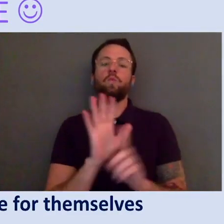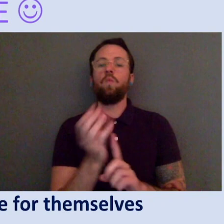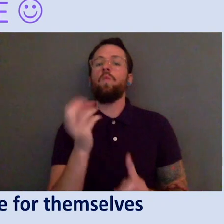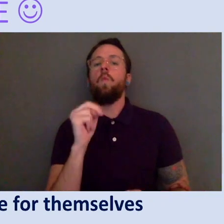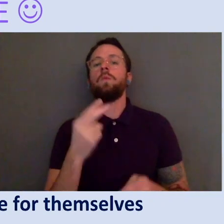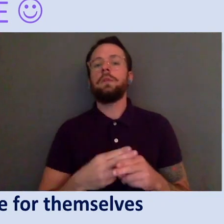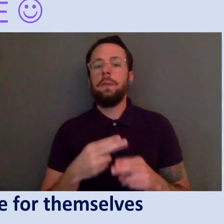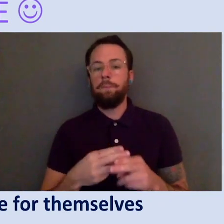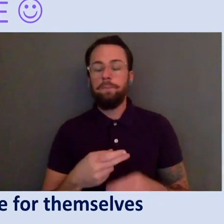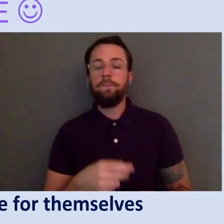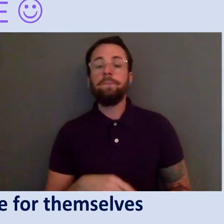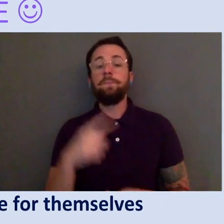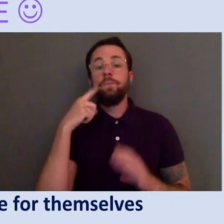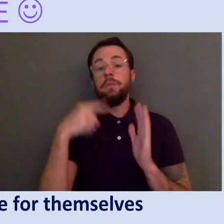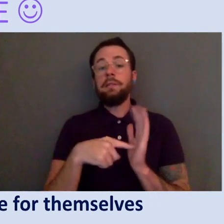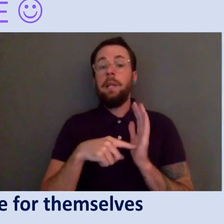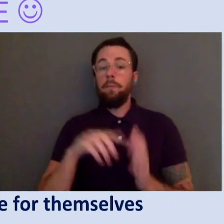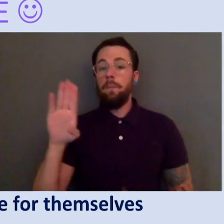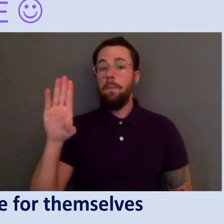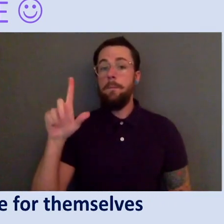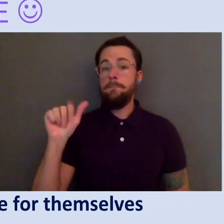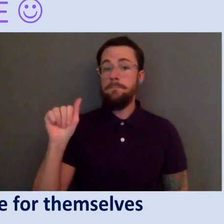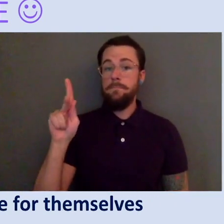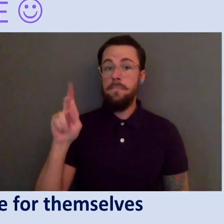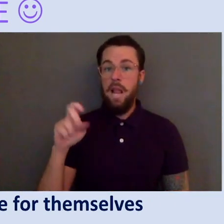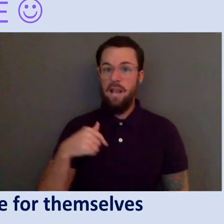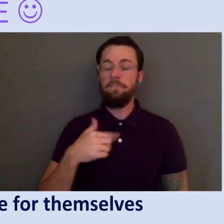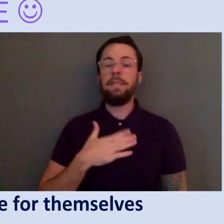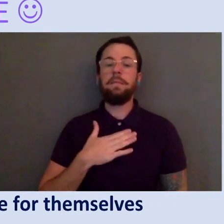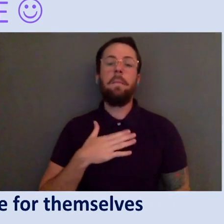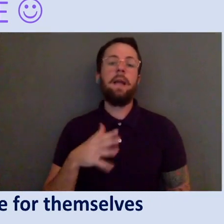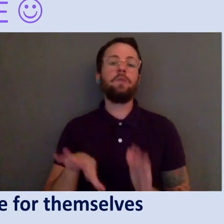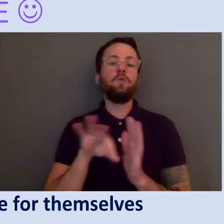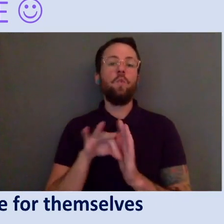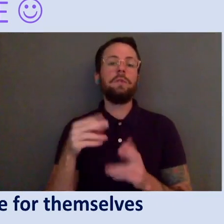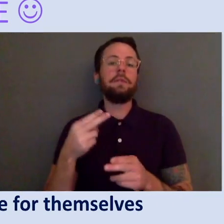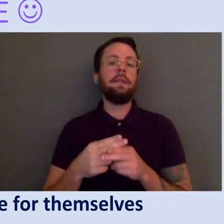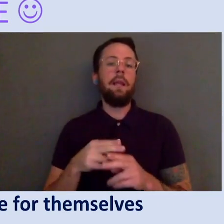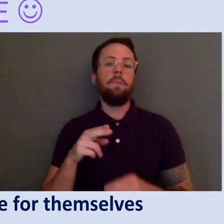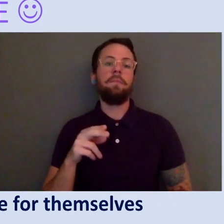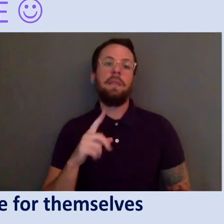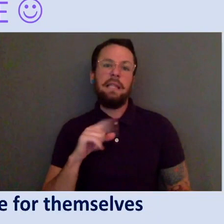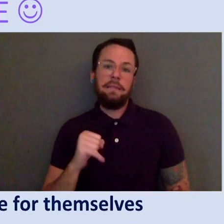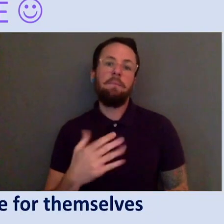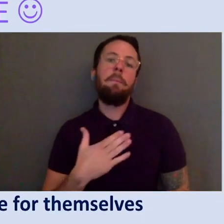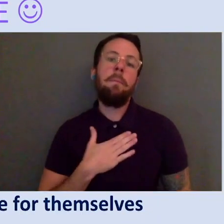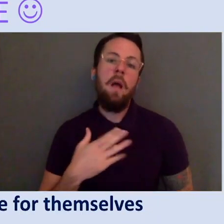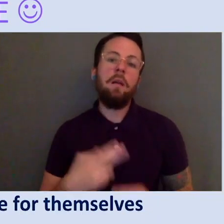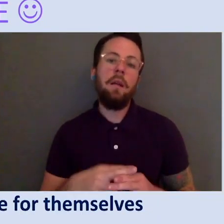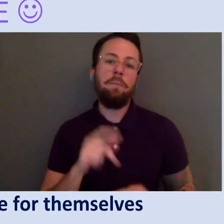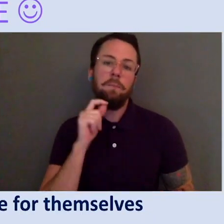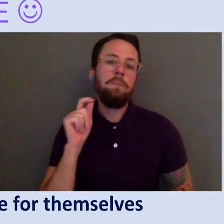identity and this person may choose their own name after some time. So Blake is my chosen name.